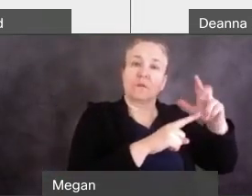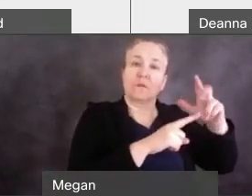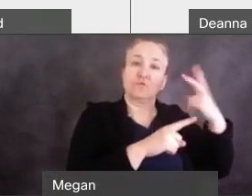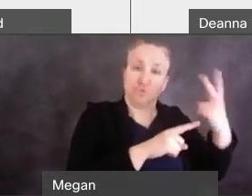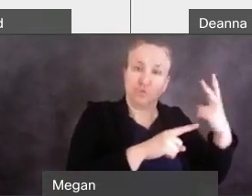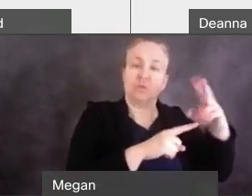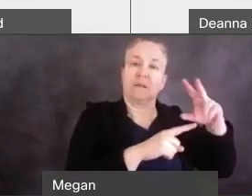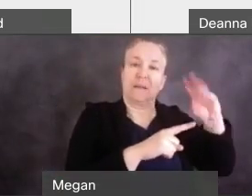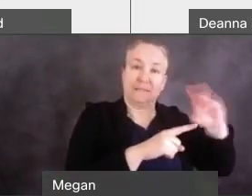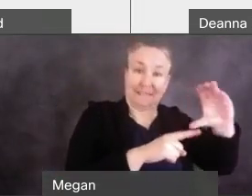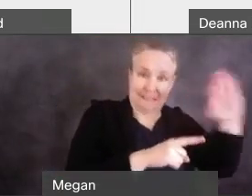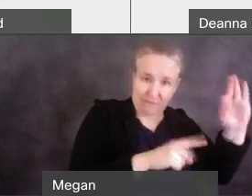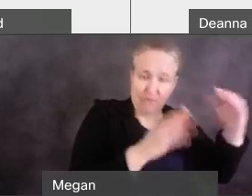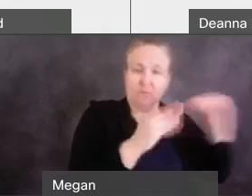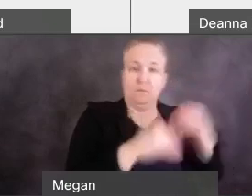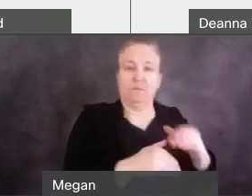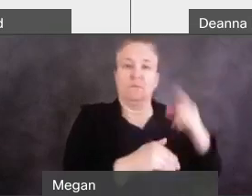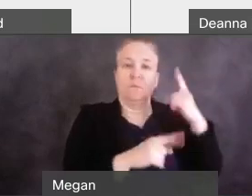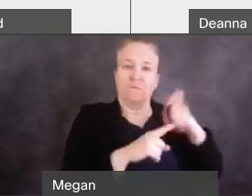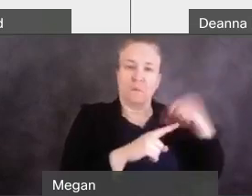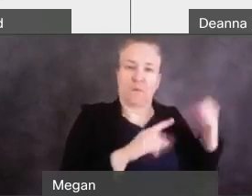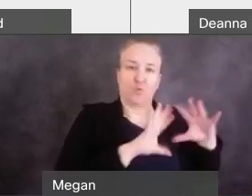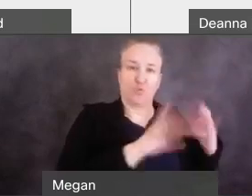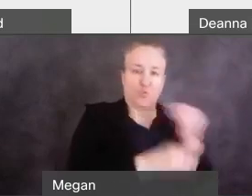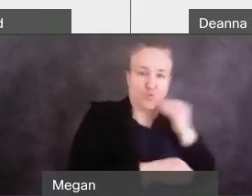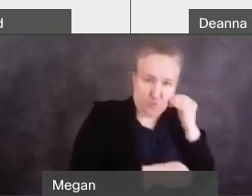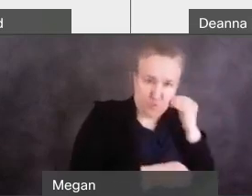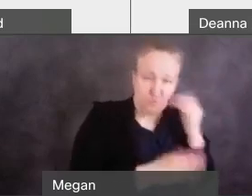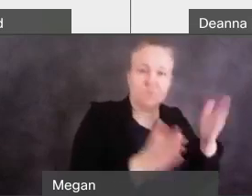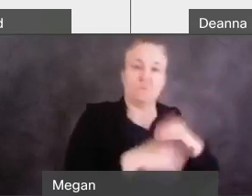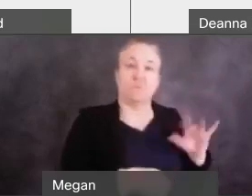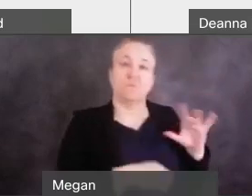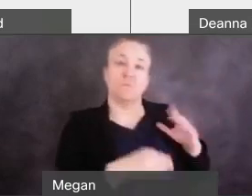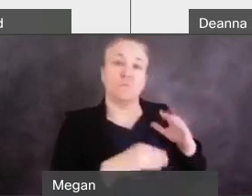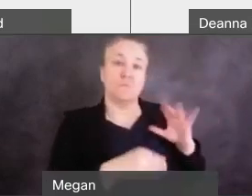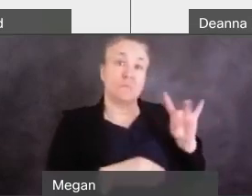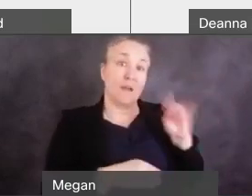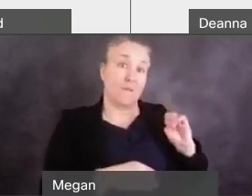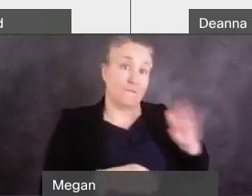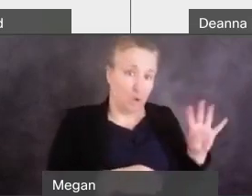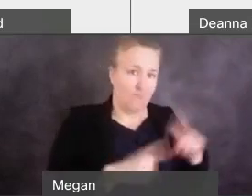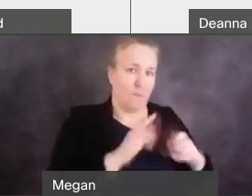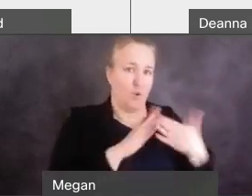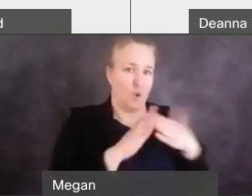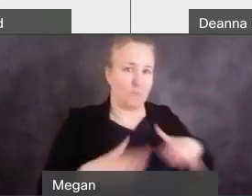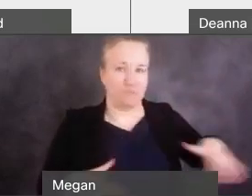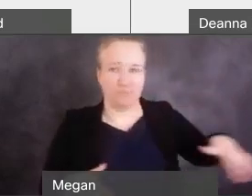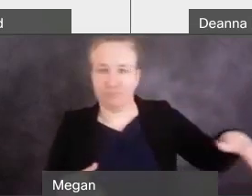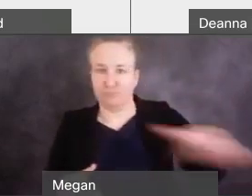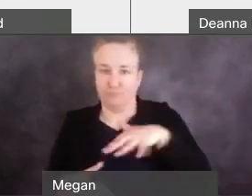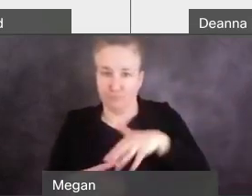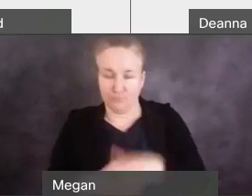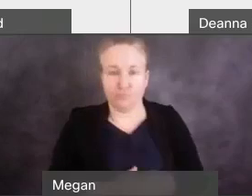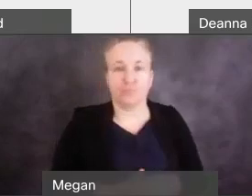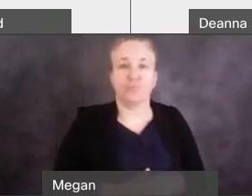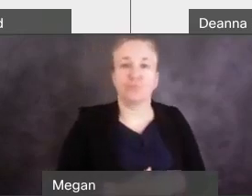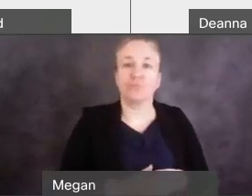one was from another congregate setting, and 804 were from our community. These positive individuals